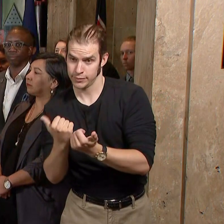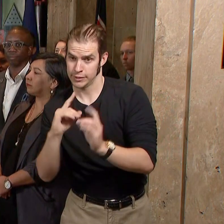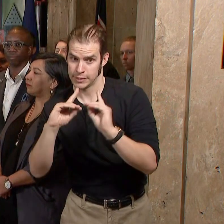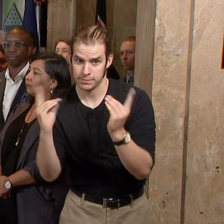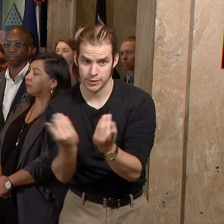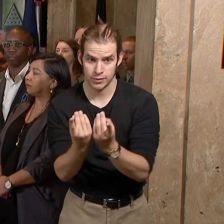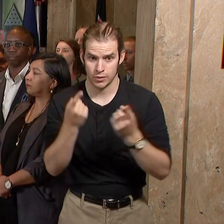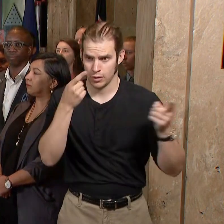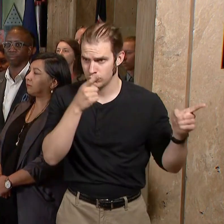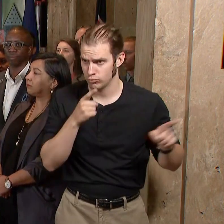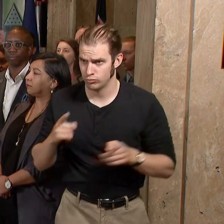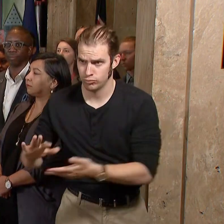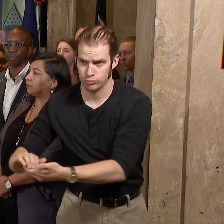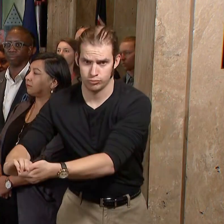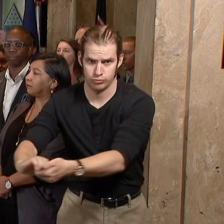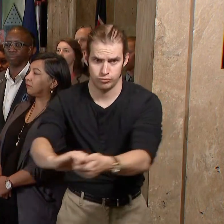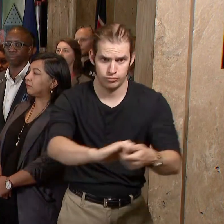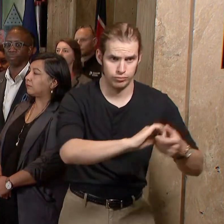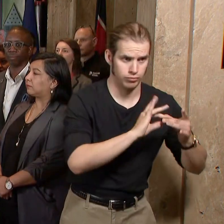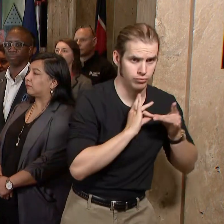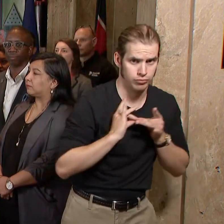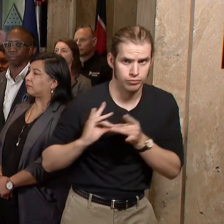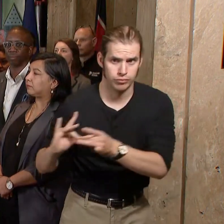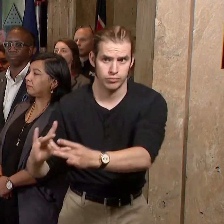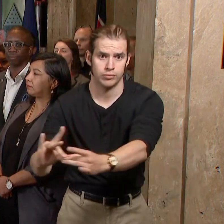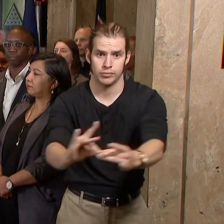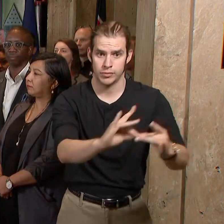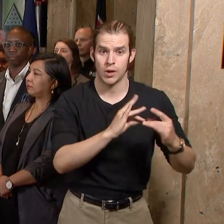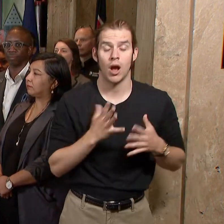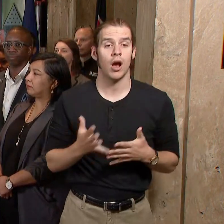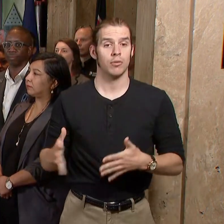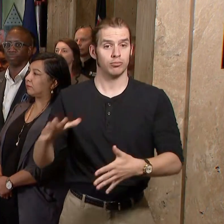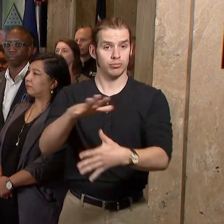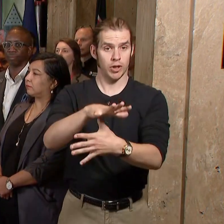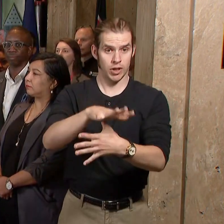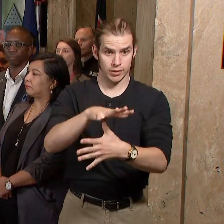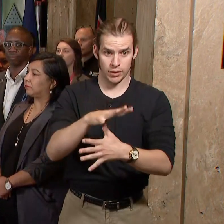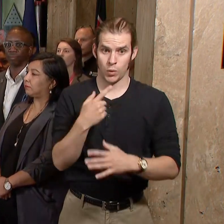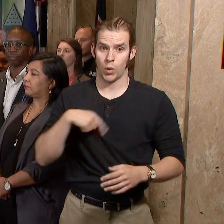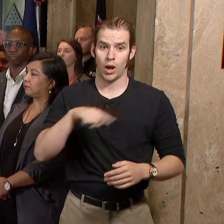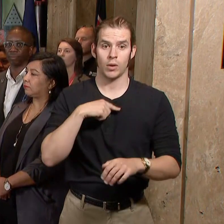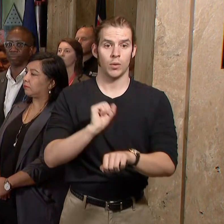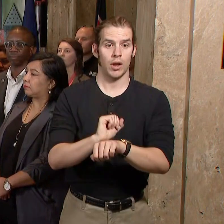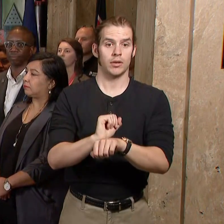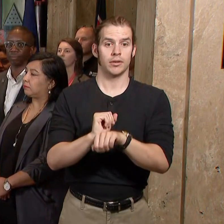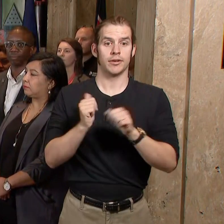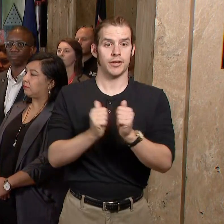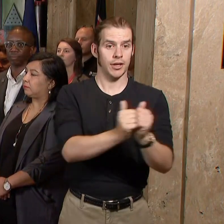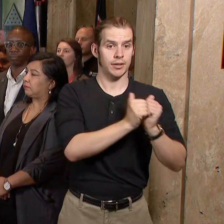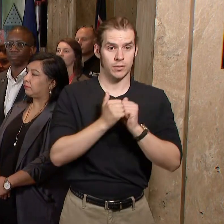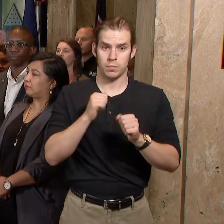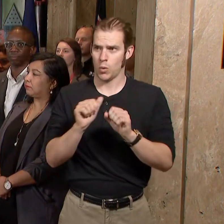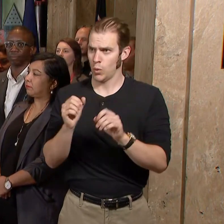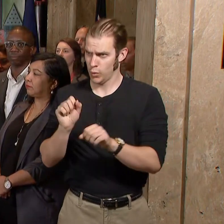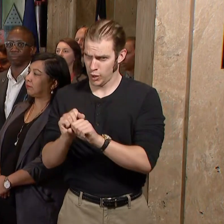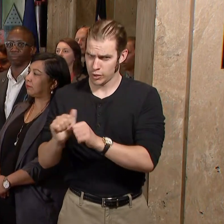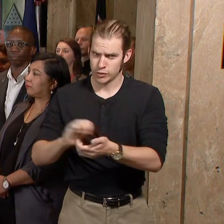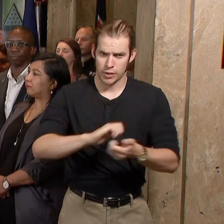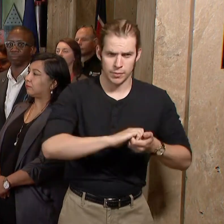Those are the key priorities. We have worked together with some partners to identify potential sites where we think if we do build micro communities.